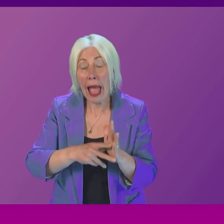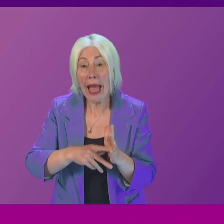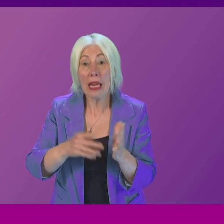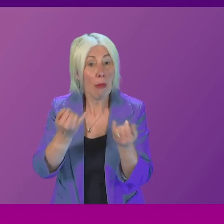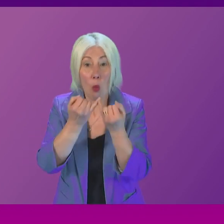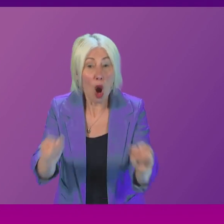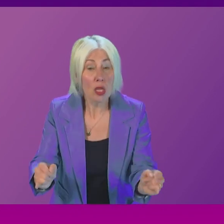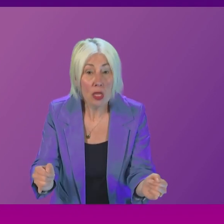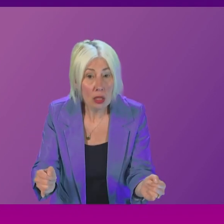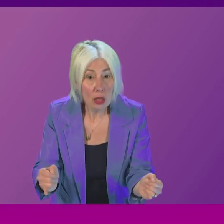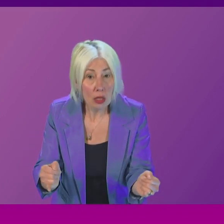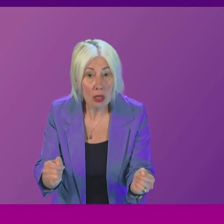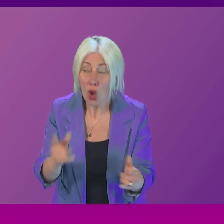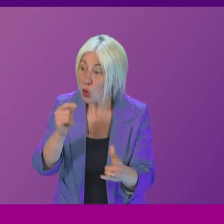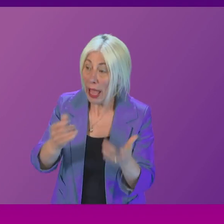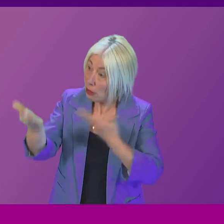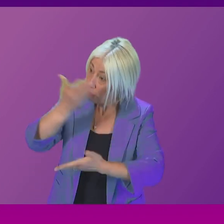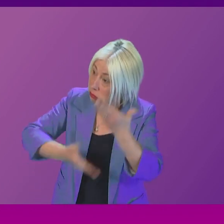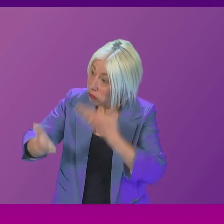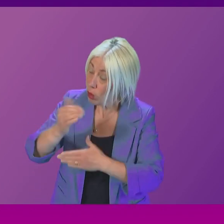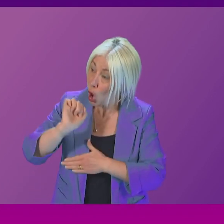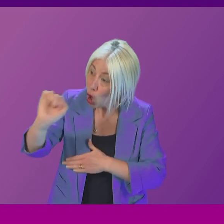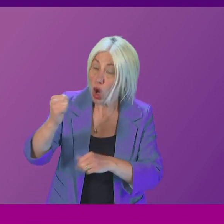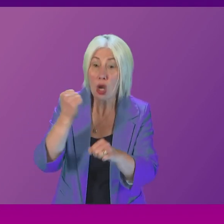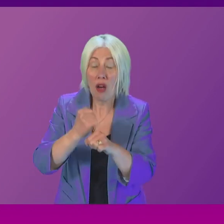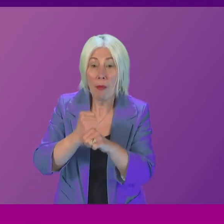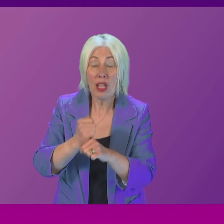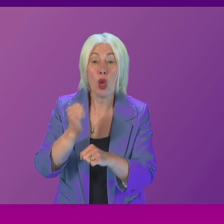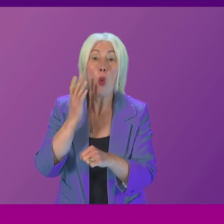Can the First Minister tell us clearly when his Government will meet the legal treatment